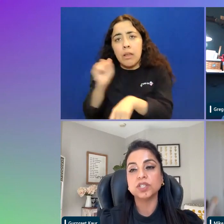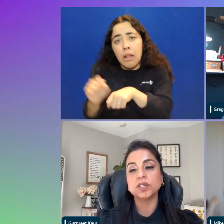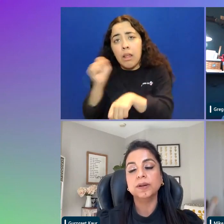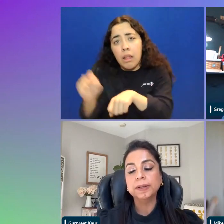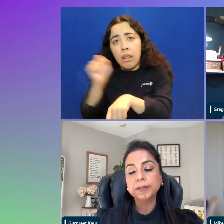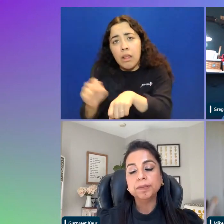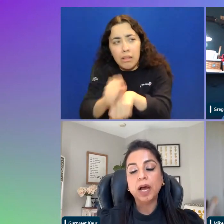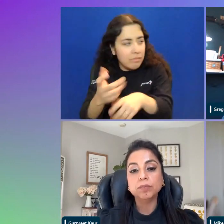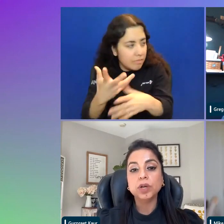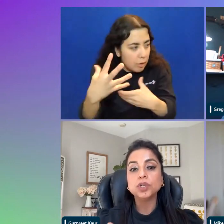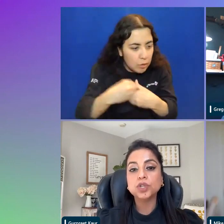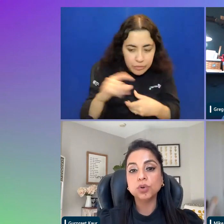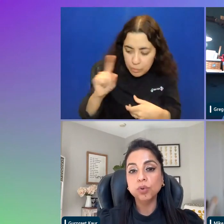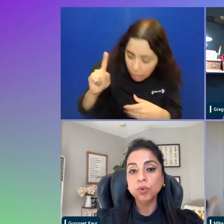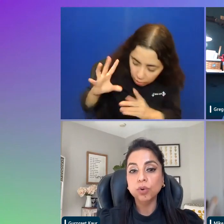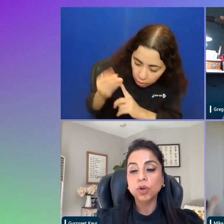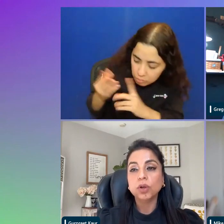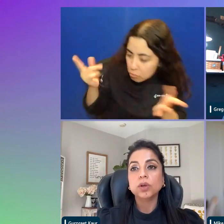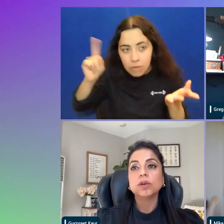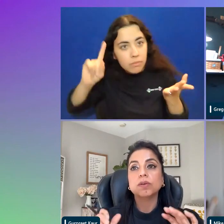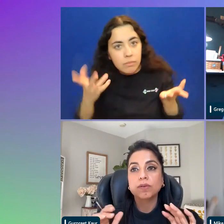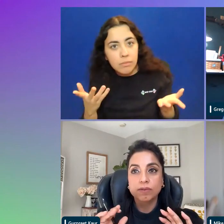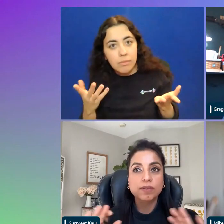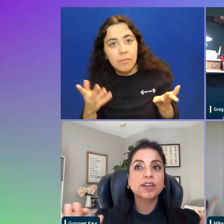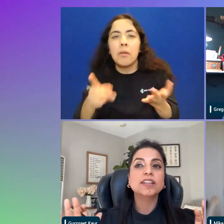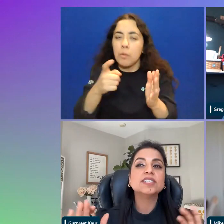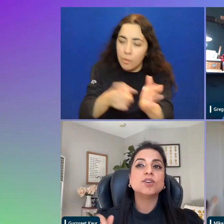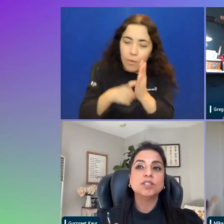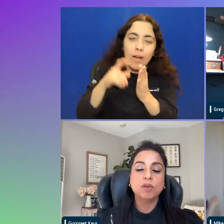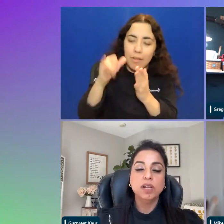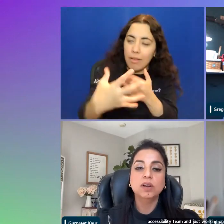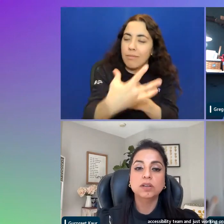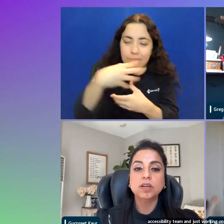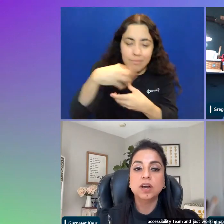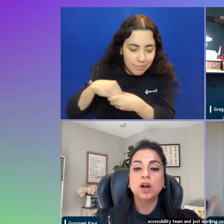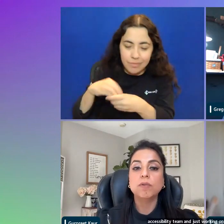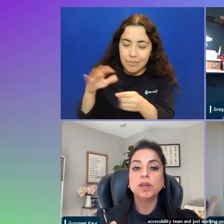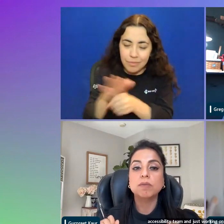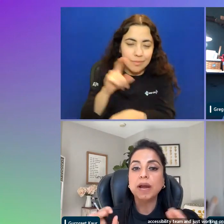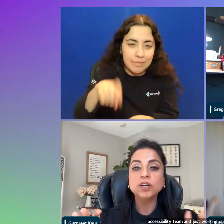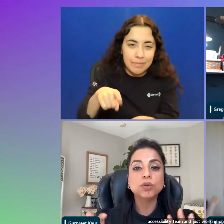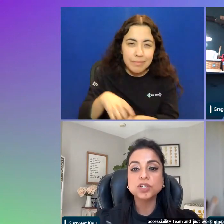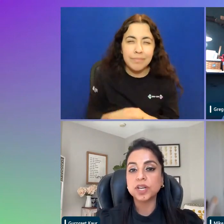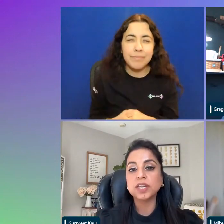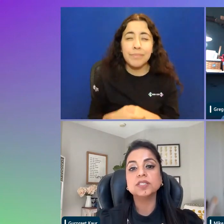culture, um, to this also, I learned the hard way. Mandatory